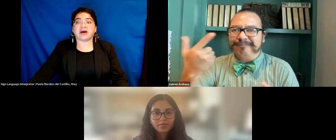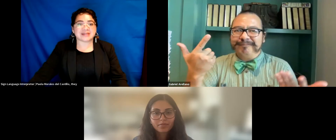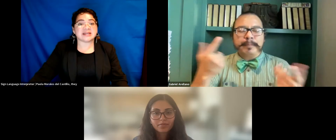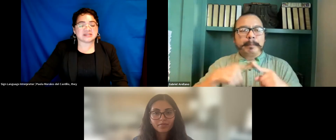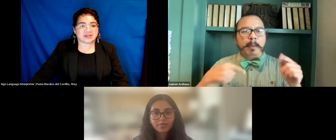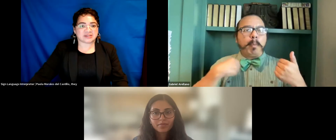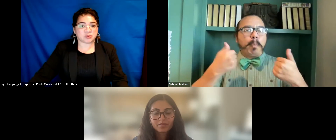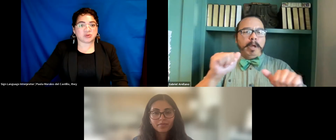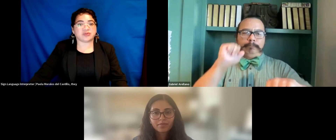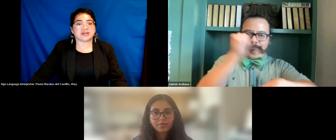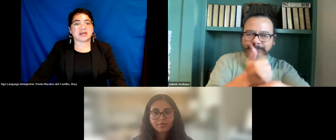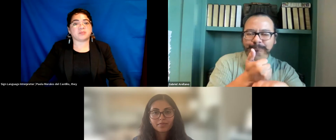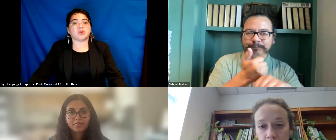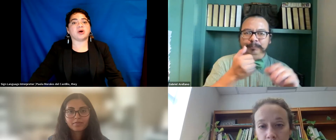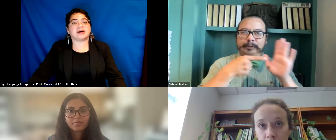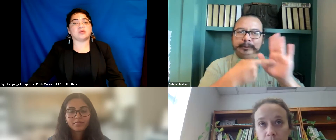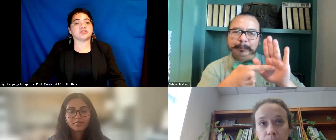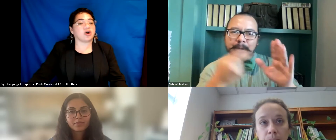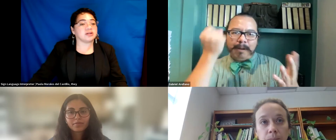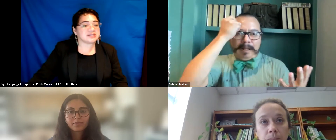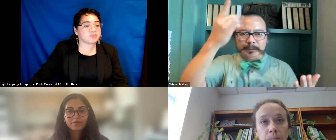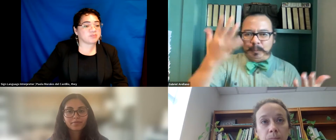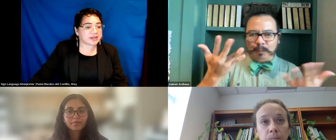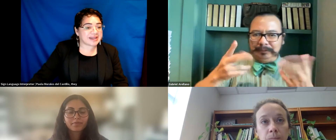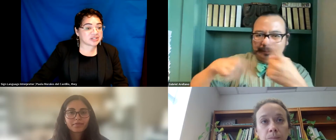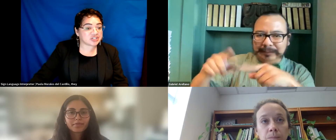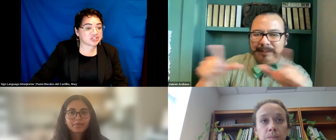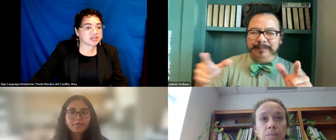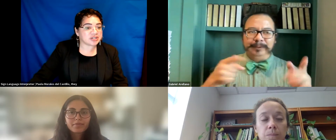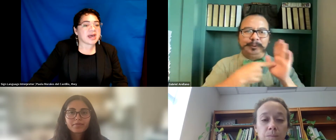Sign Language Interpreter | Paola Morales del Castillo, they: Science Festival, for example. Uh was all in spoken English.